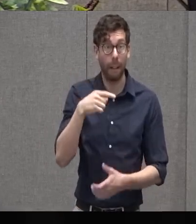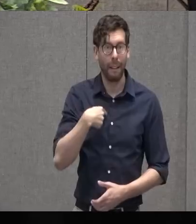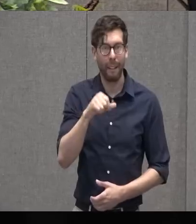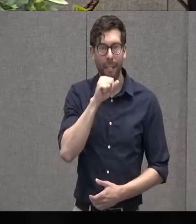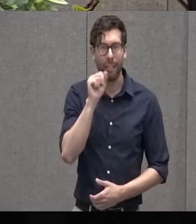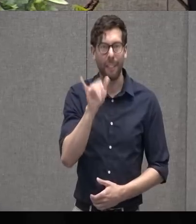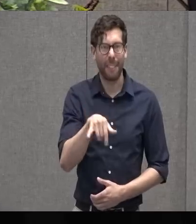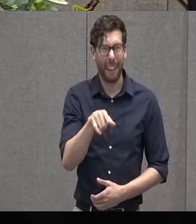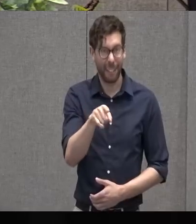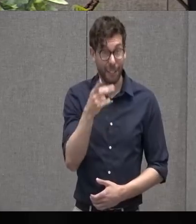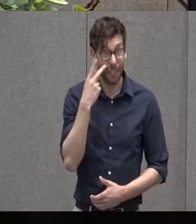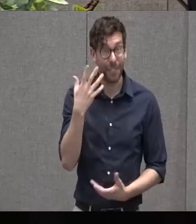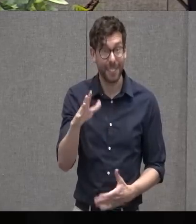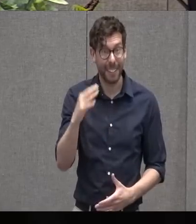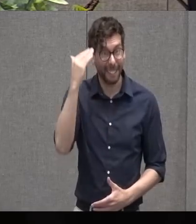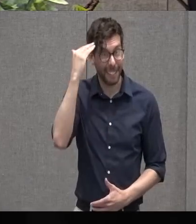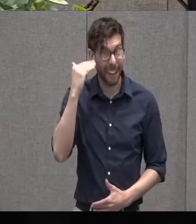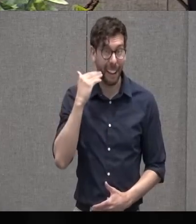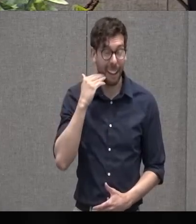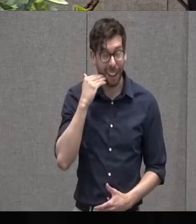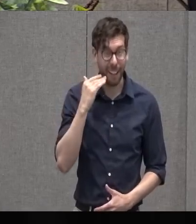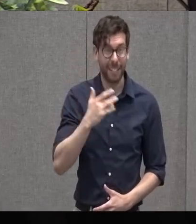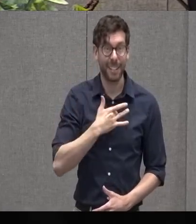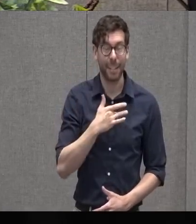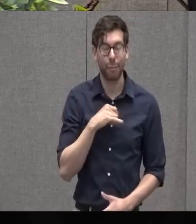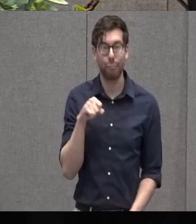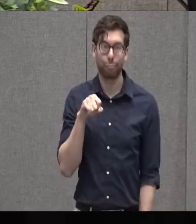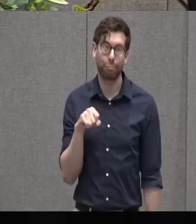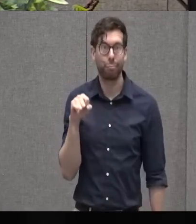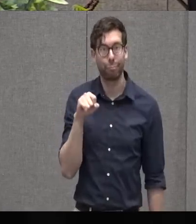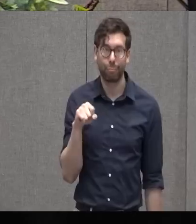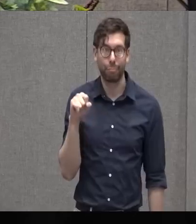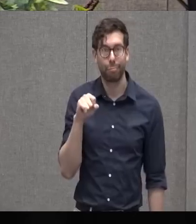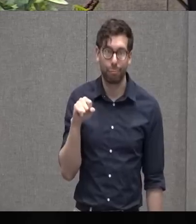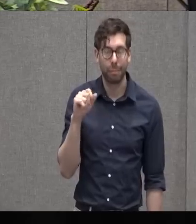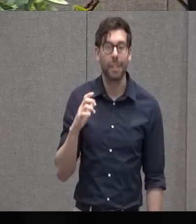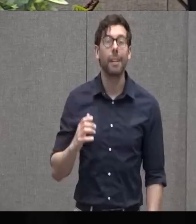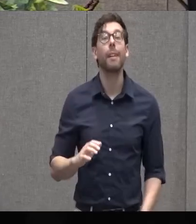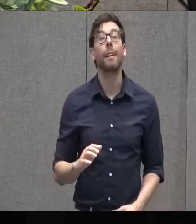Their head goes all over the place. I'm gonna make the bobble head $2.